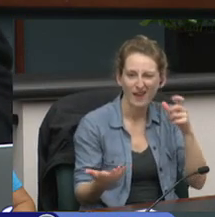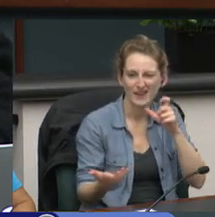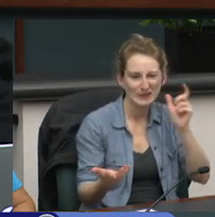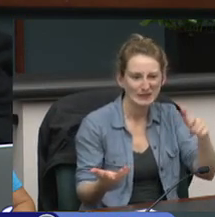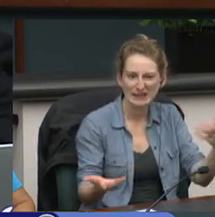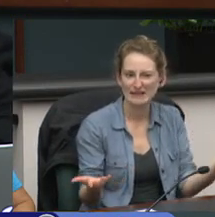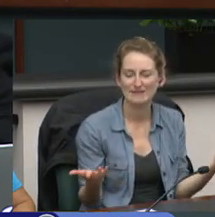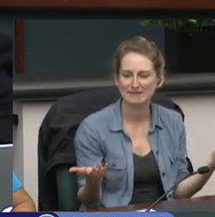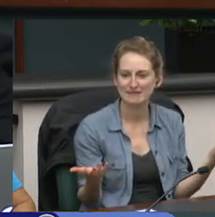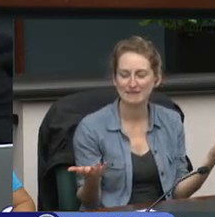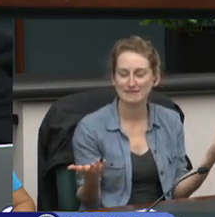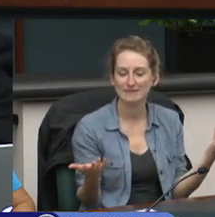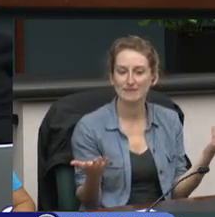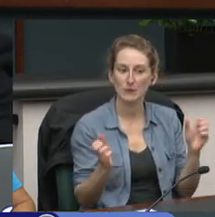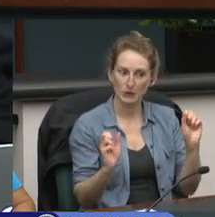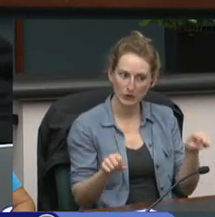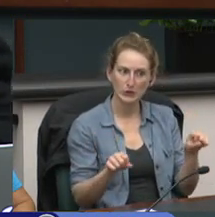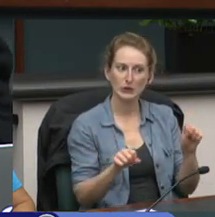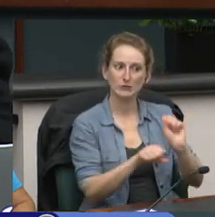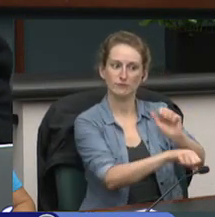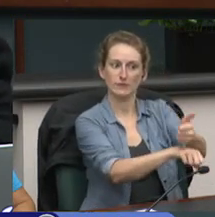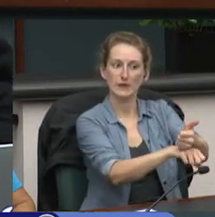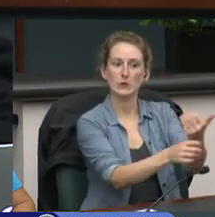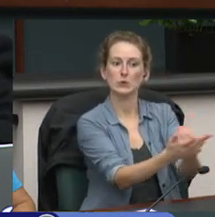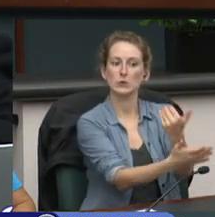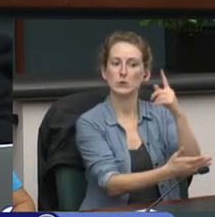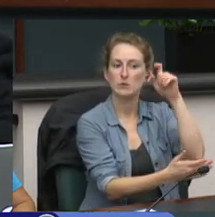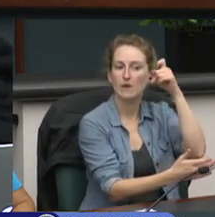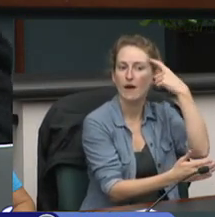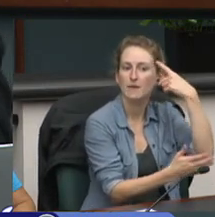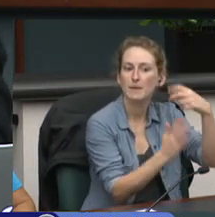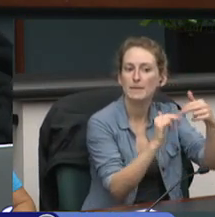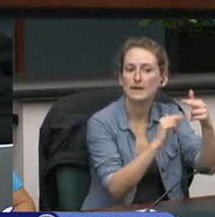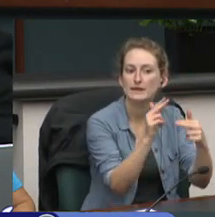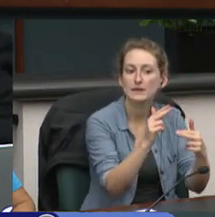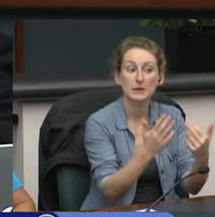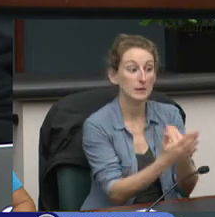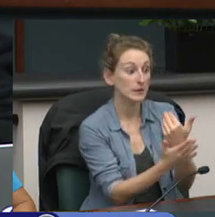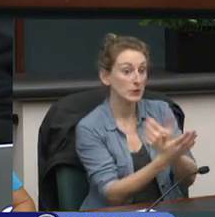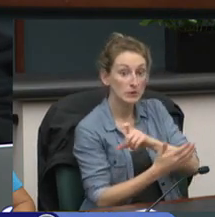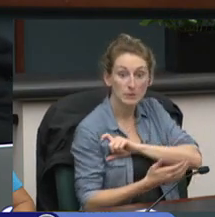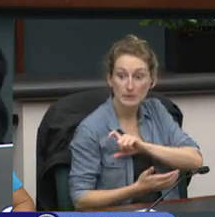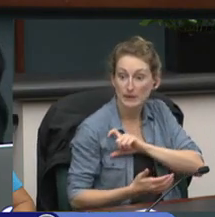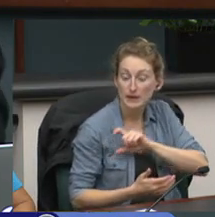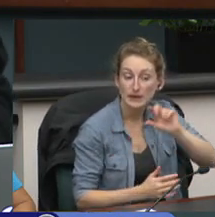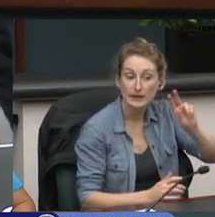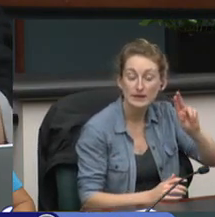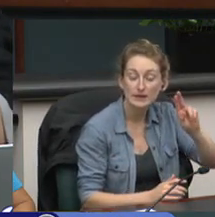new government building when we need one if we need a new police headquarters maybe we build it on the east side or evil it somewhere where we can build